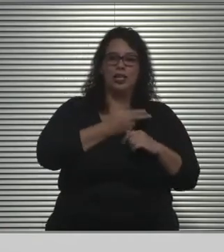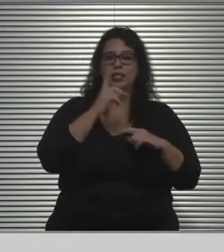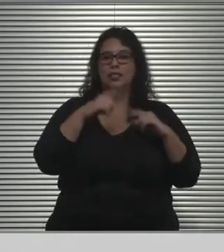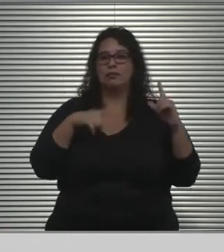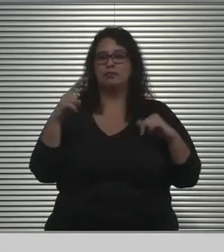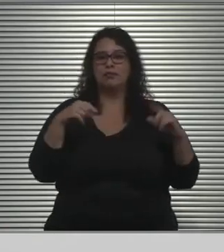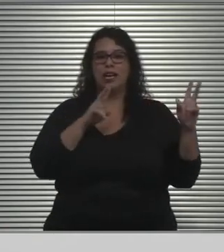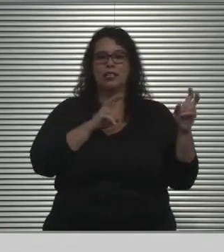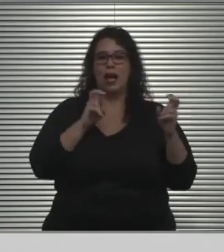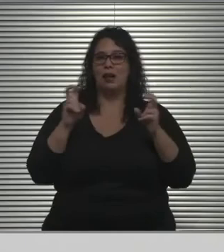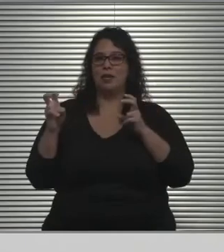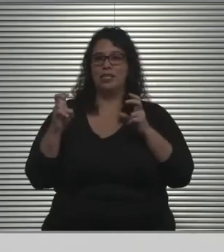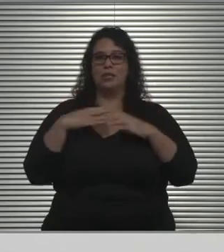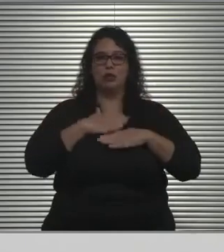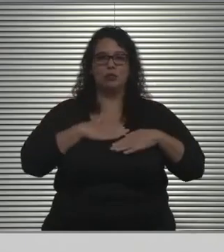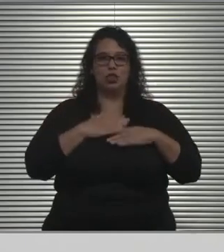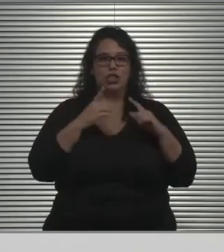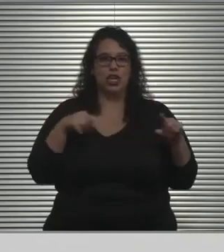We appreciate you and thank you.